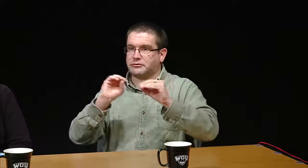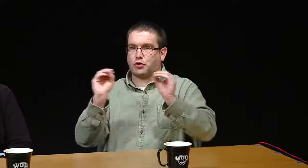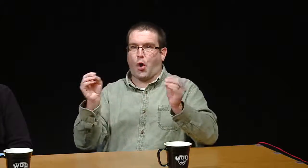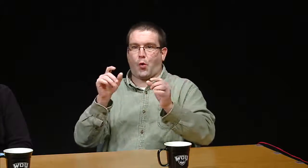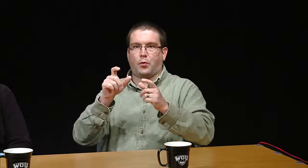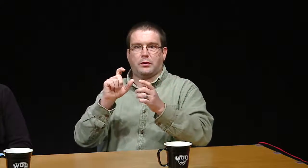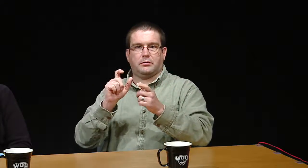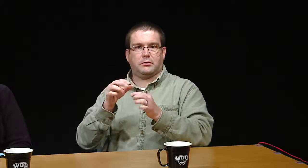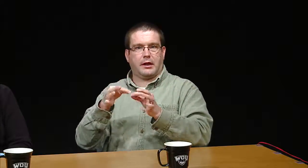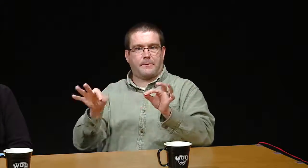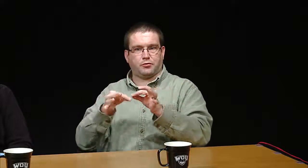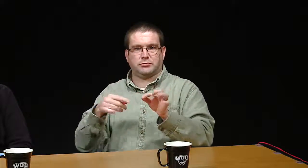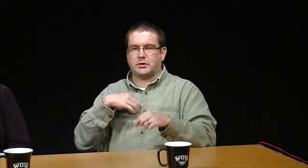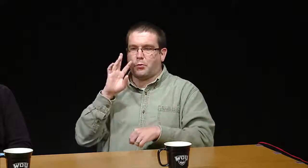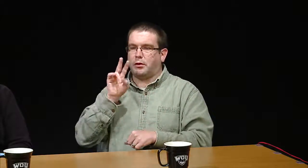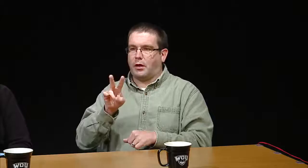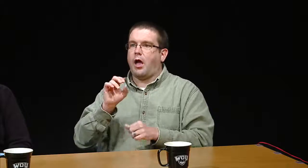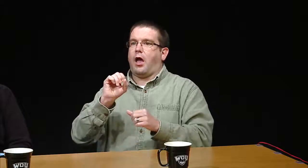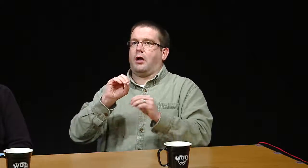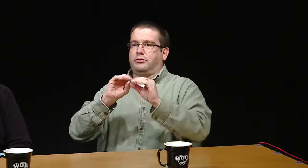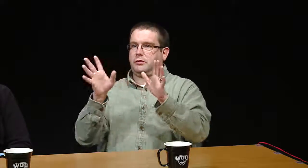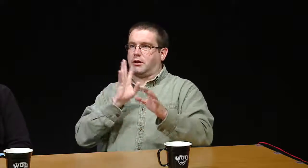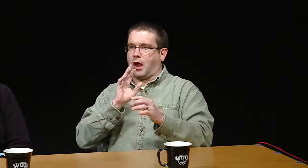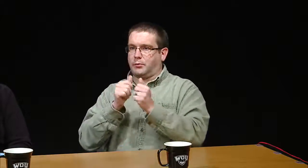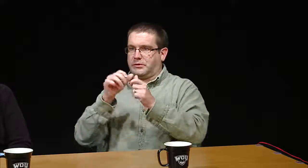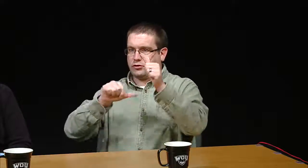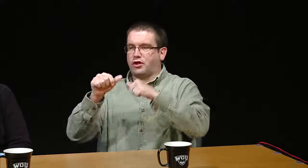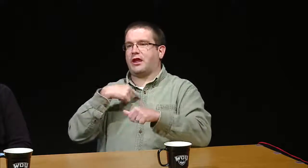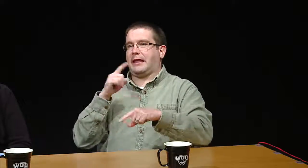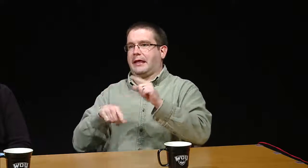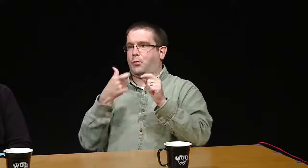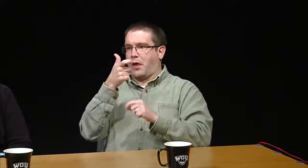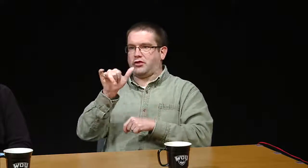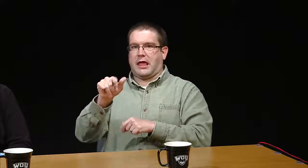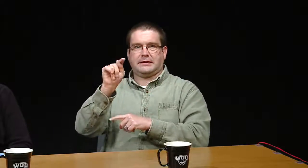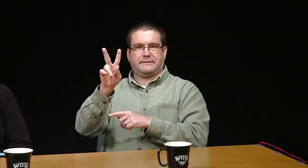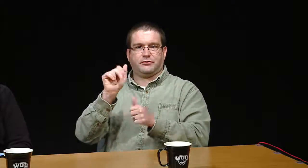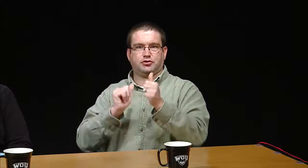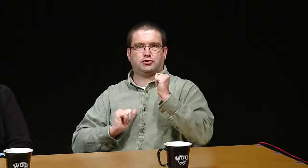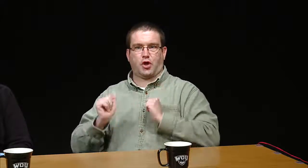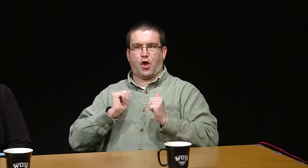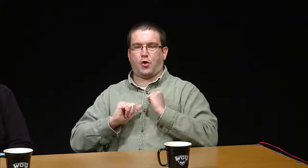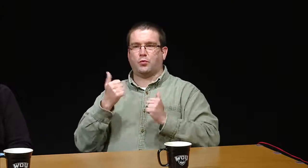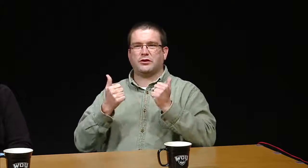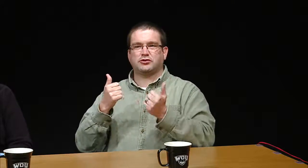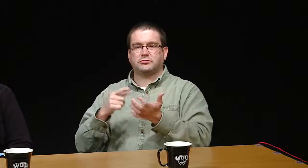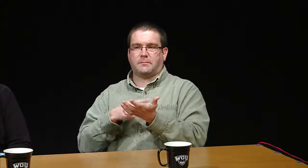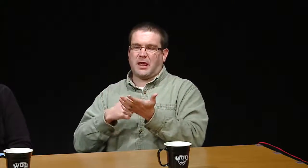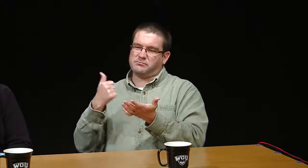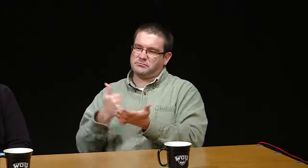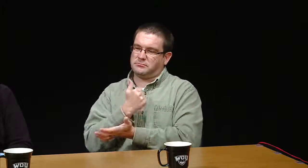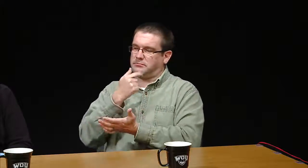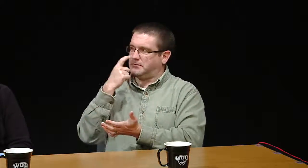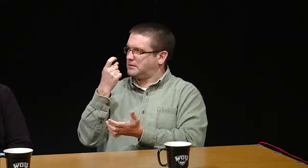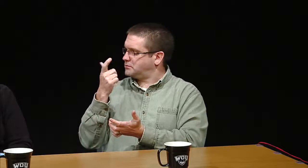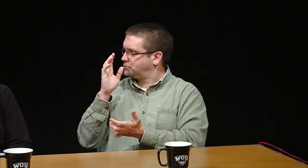We had to forge forward, and that's what we did. The first time I ever captioned anything was in the workplace,